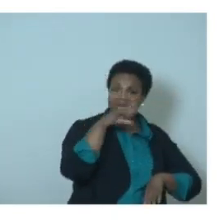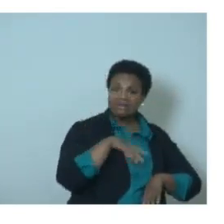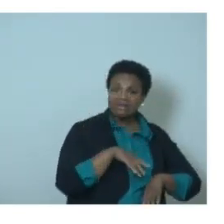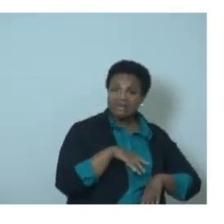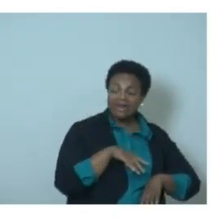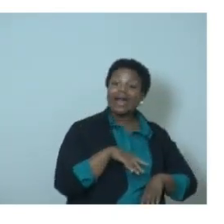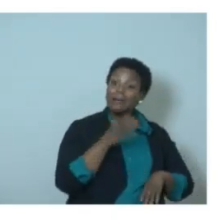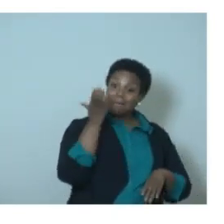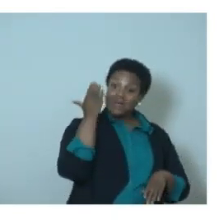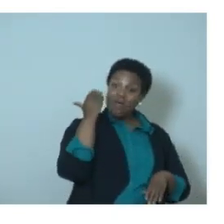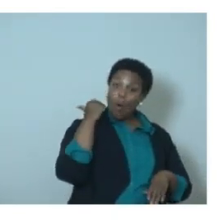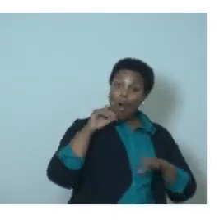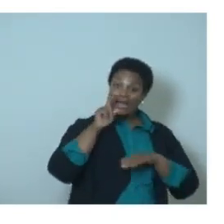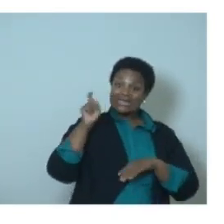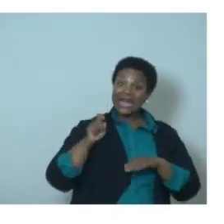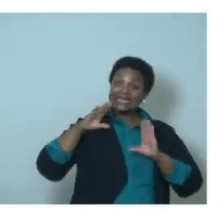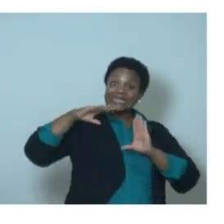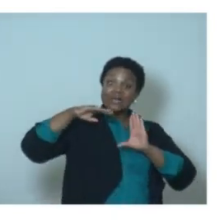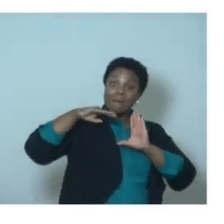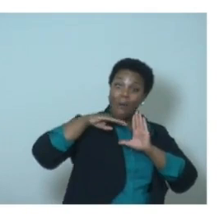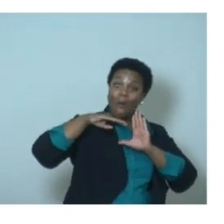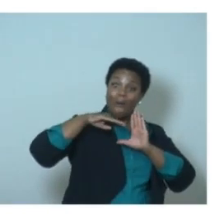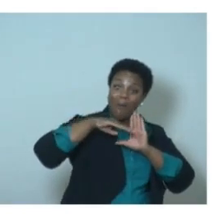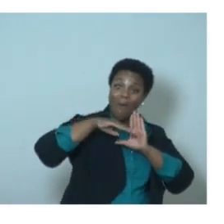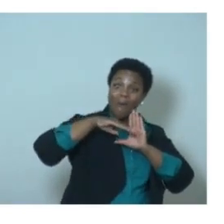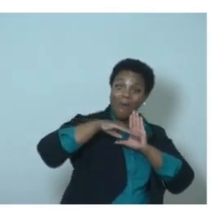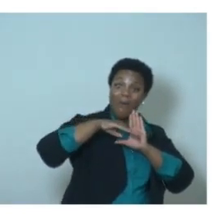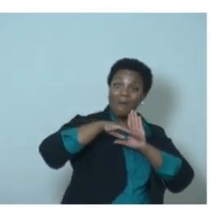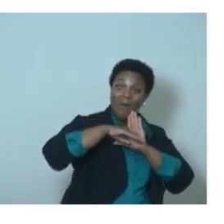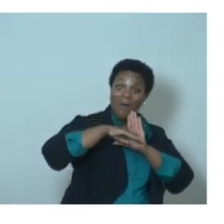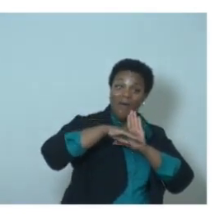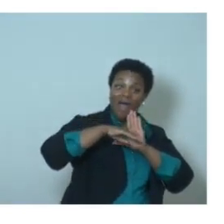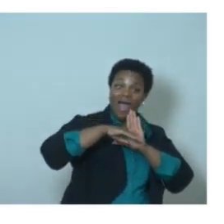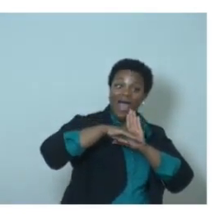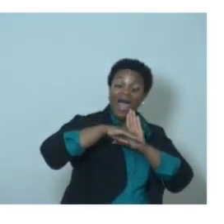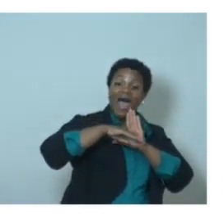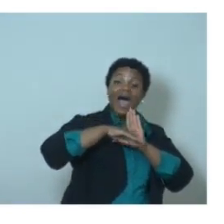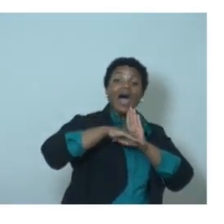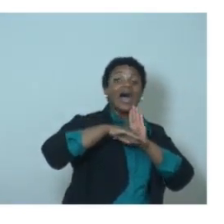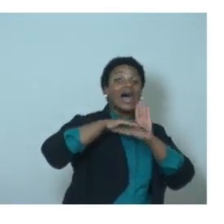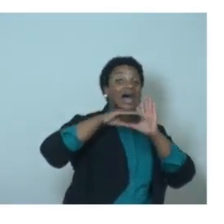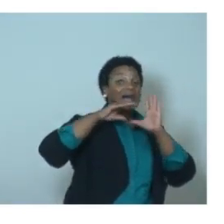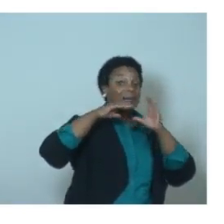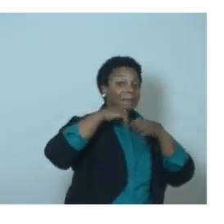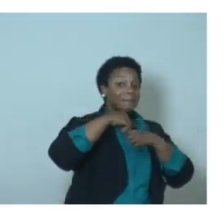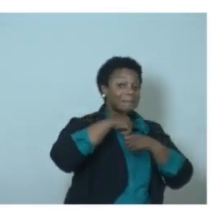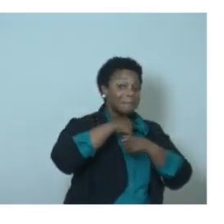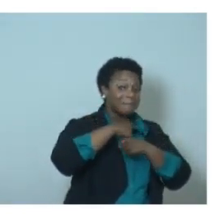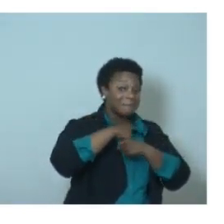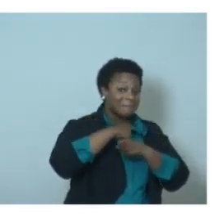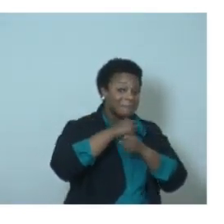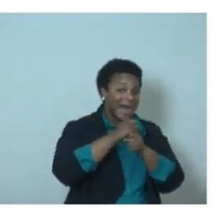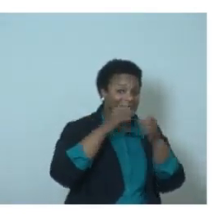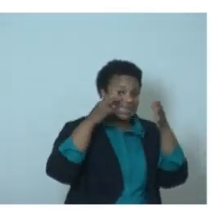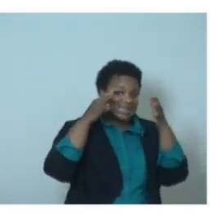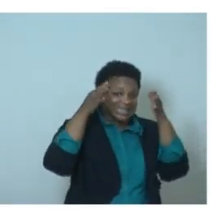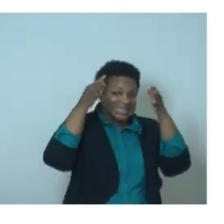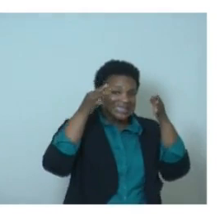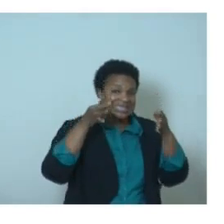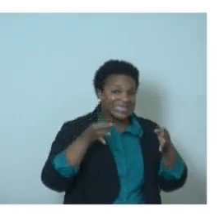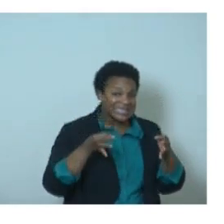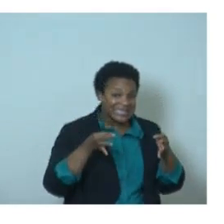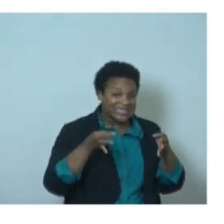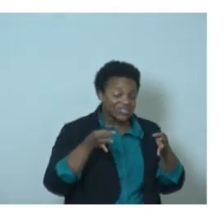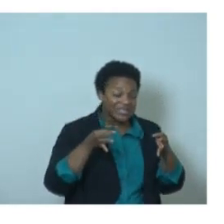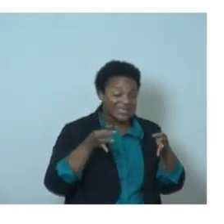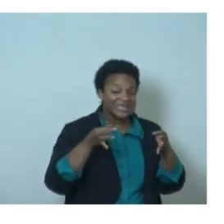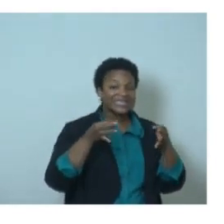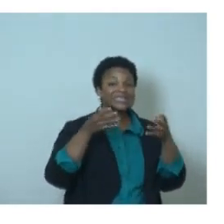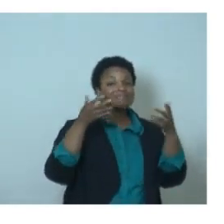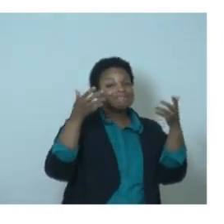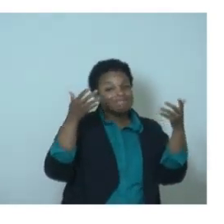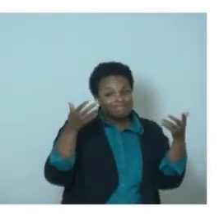REALLY COMING DOWN THEY WERE BEGINNING AGAIN TO LOOK AT HAVE DATA THAT WOULD INDICATE THAT THEY WERE READY TO MAKE SOME NEW SETS OF DECISIONS.